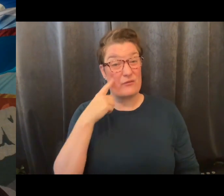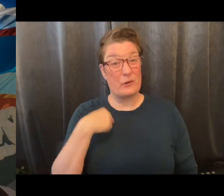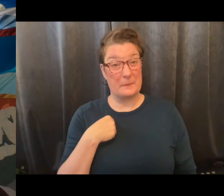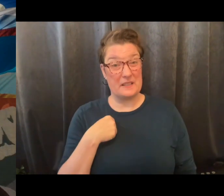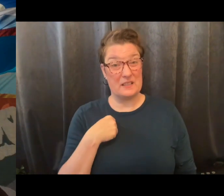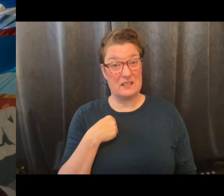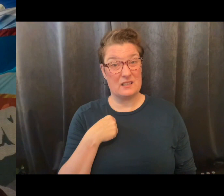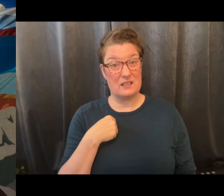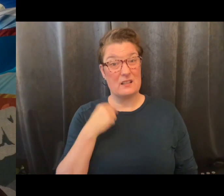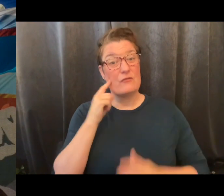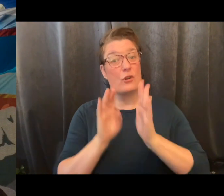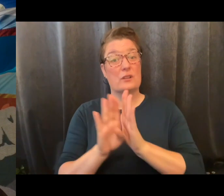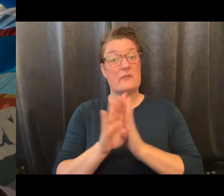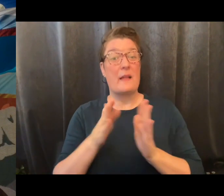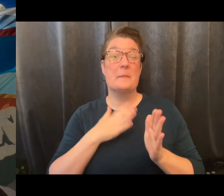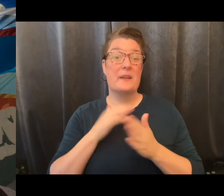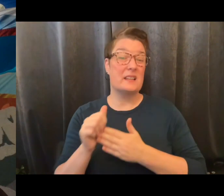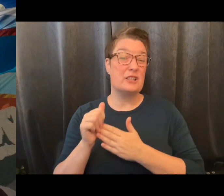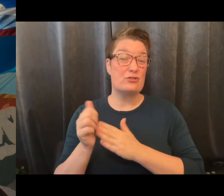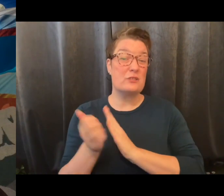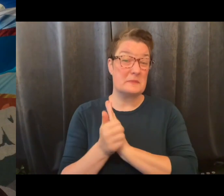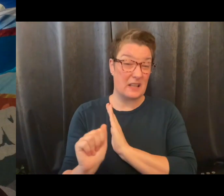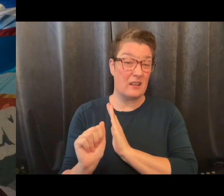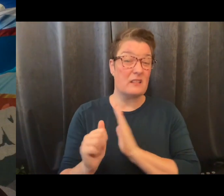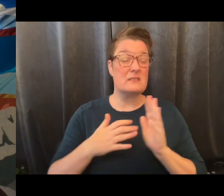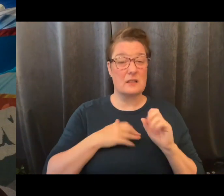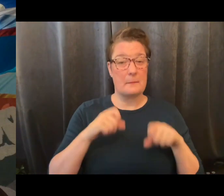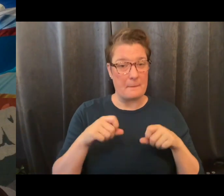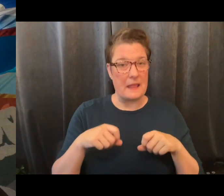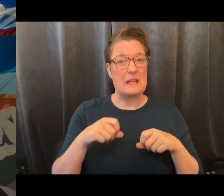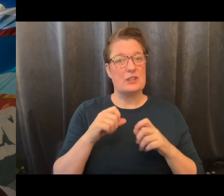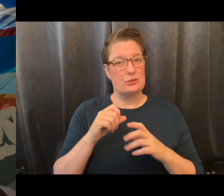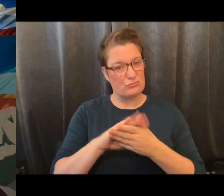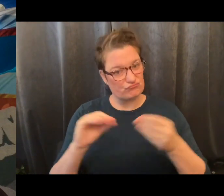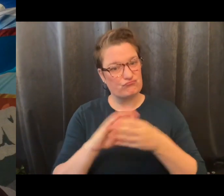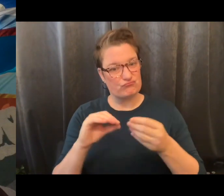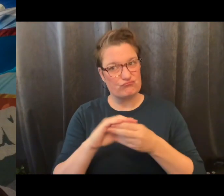my leadership skills and my ability to speak about these things in a way that feels really authentic.